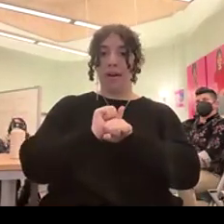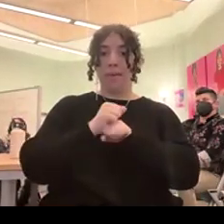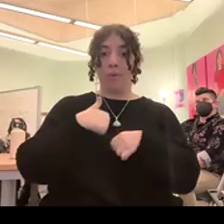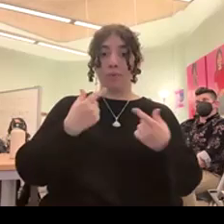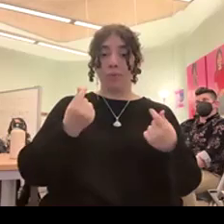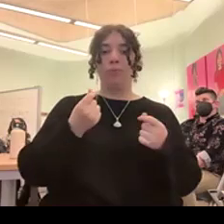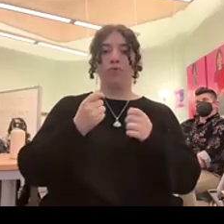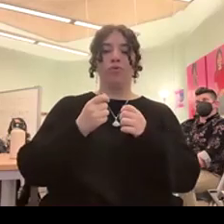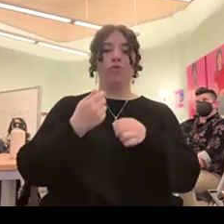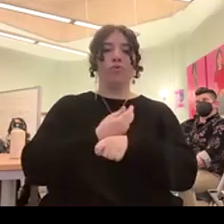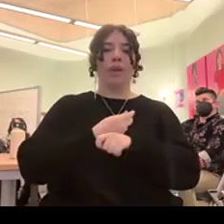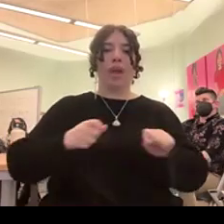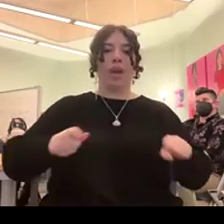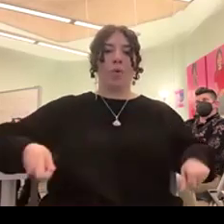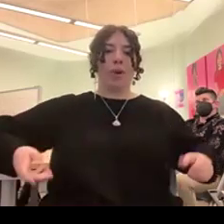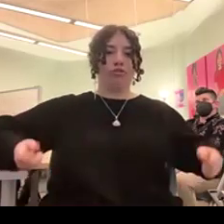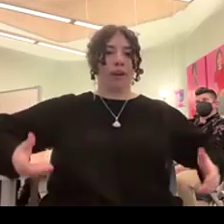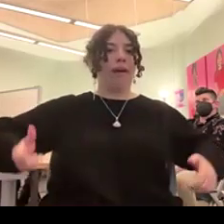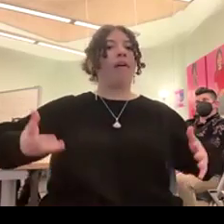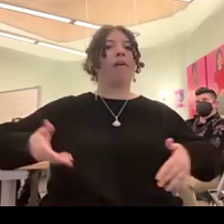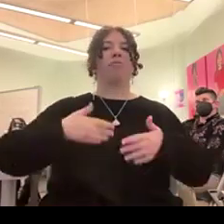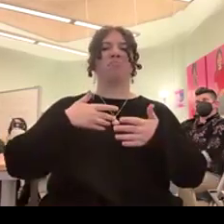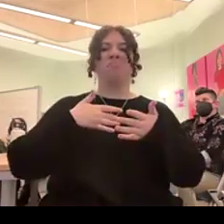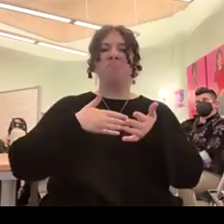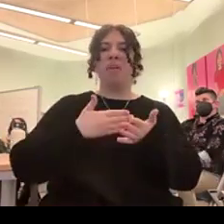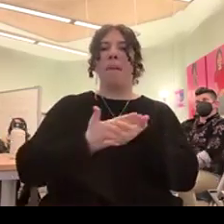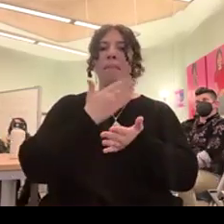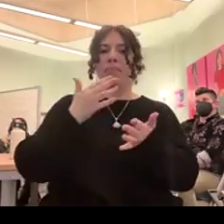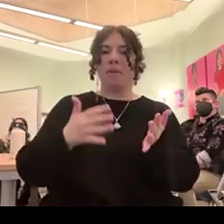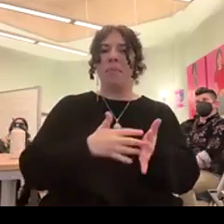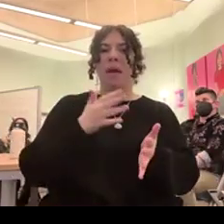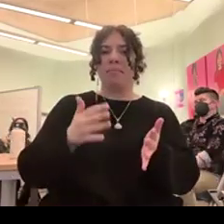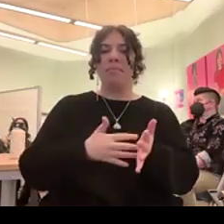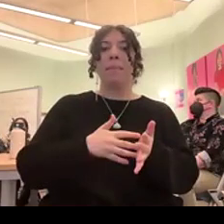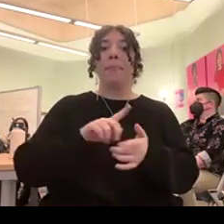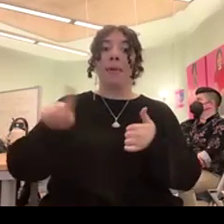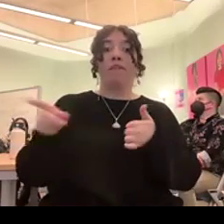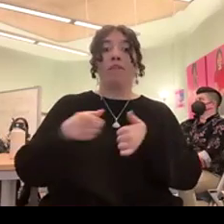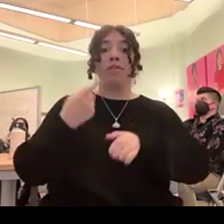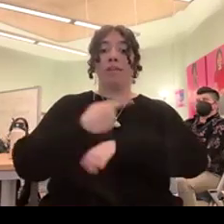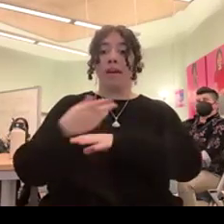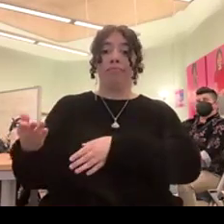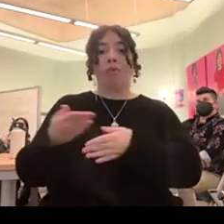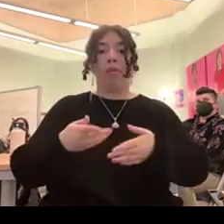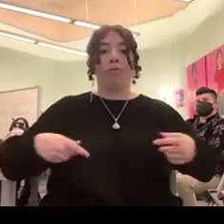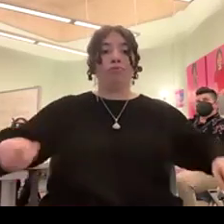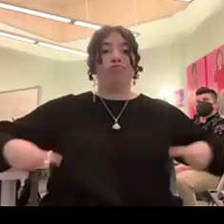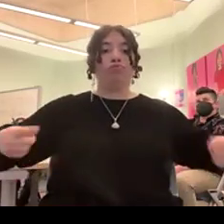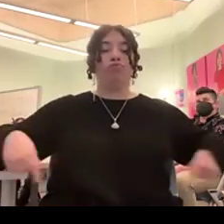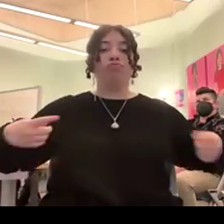When I started my job, I was using a wheelchair some of the time. And on my first day, I brought